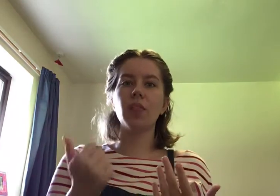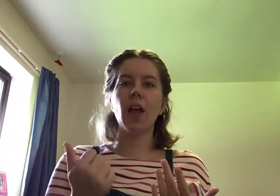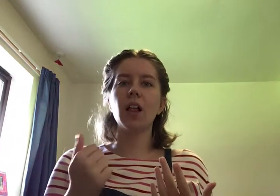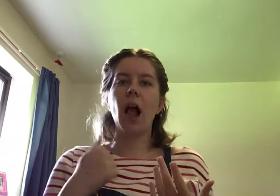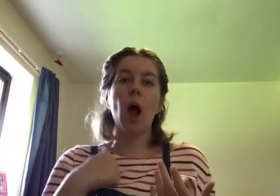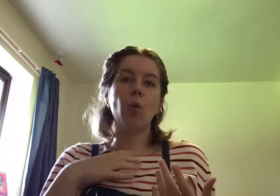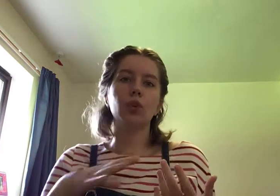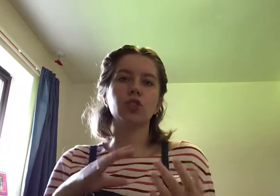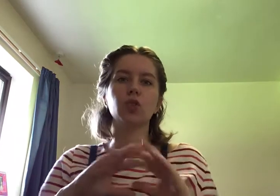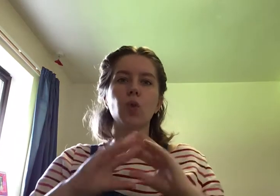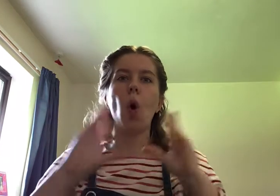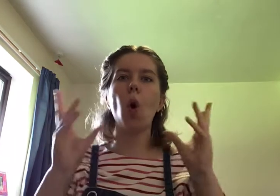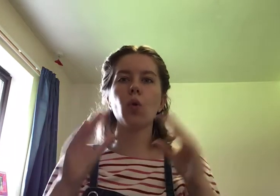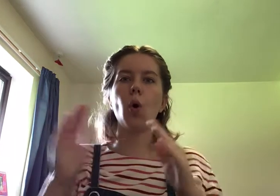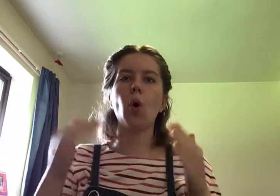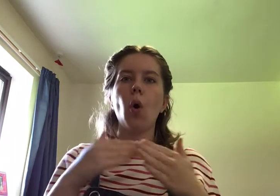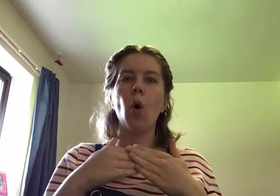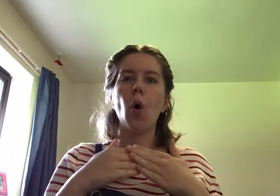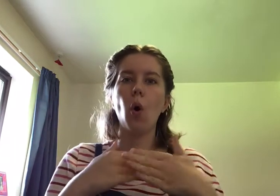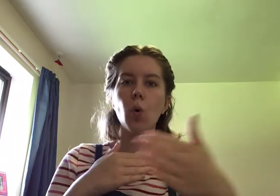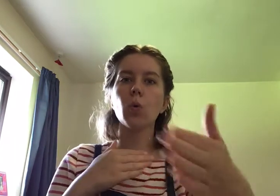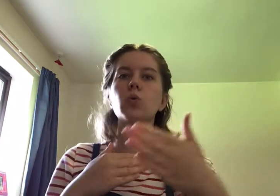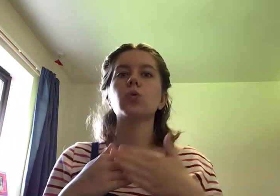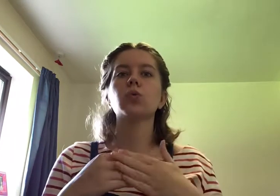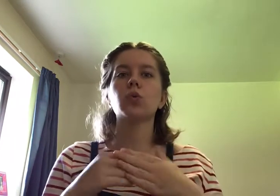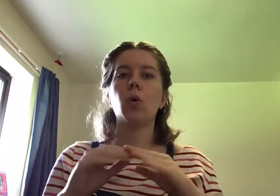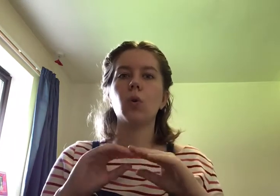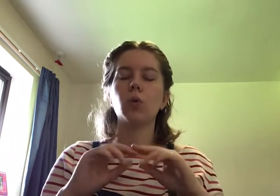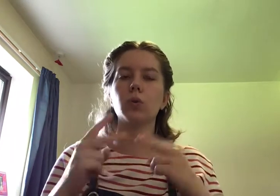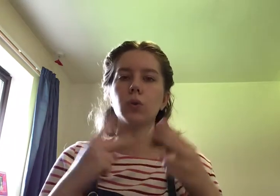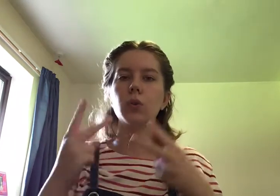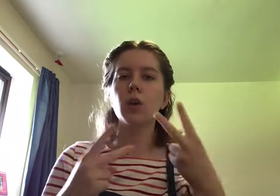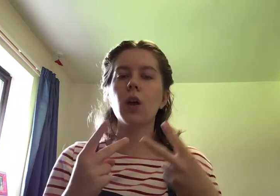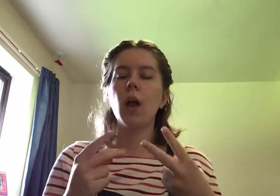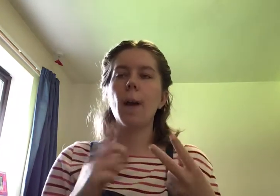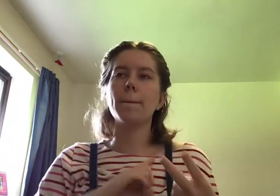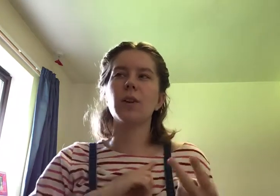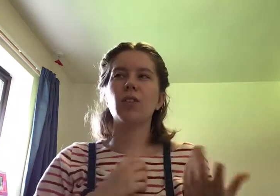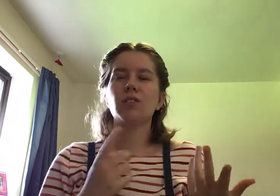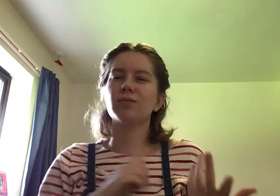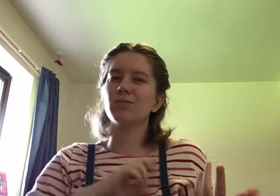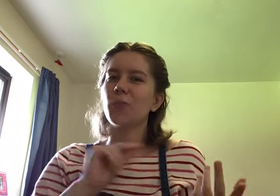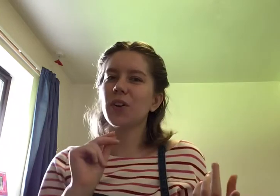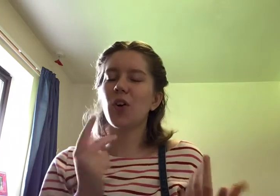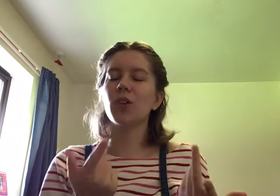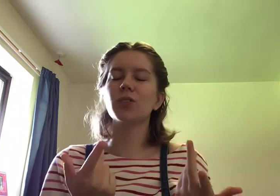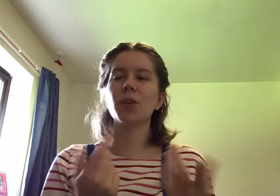I wanted to do the whole song because why not?